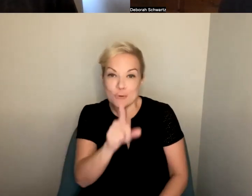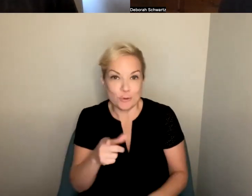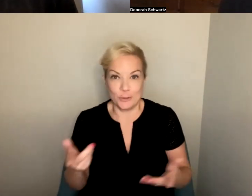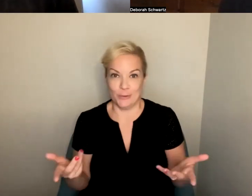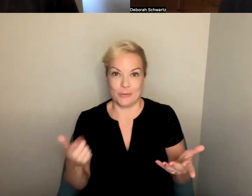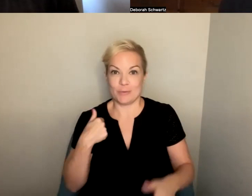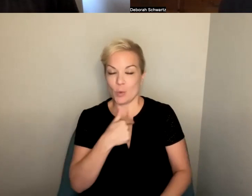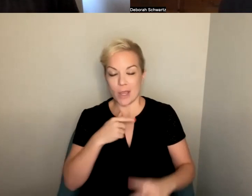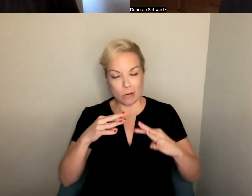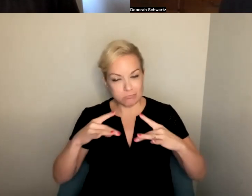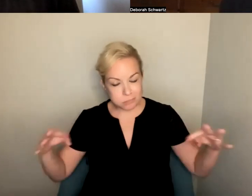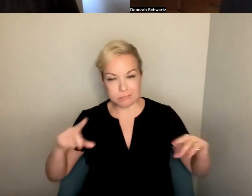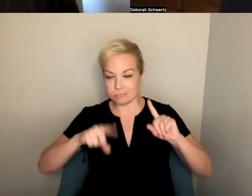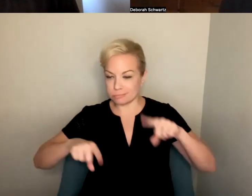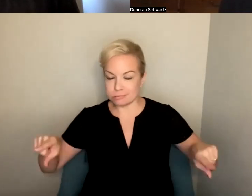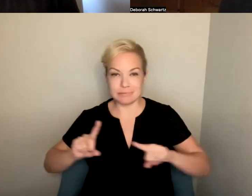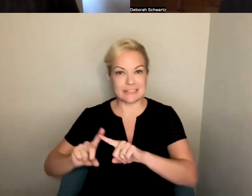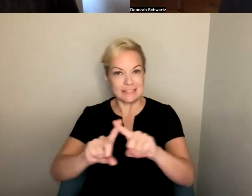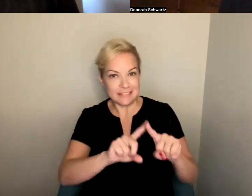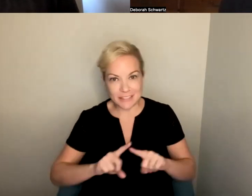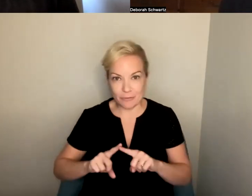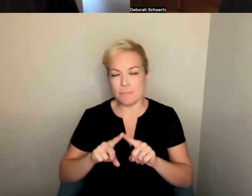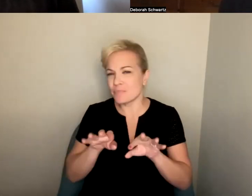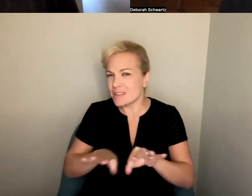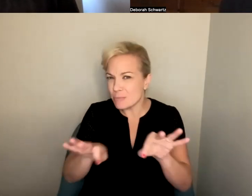you know. And so, and the key is don't, don't just ask one person